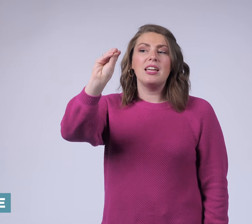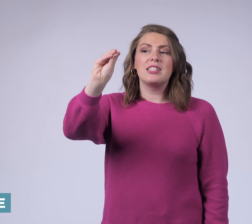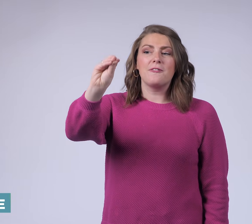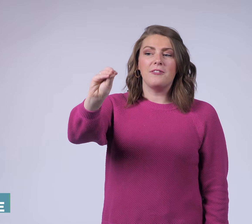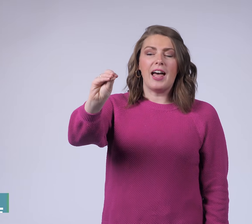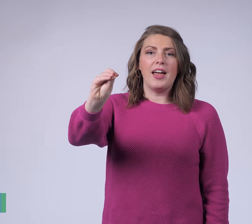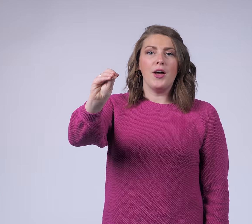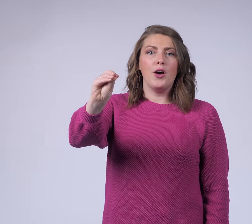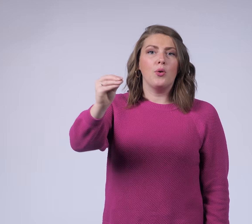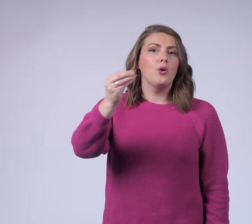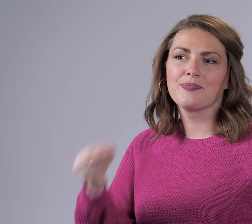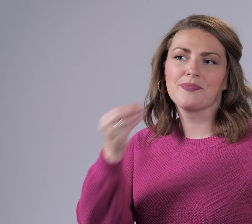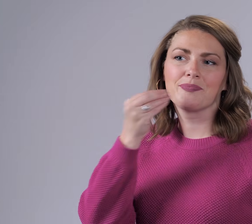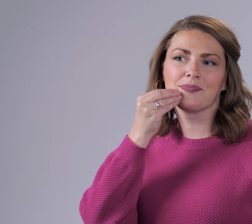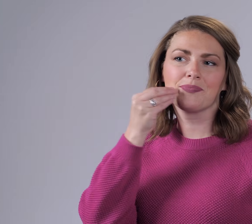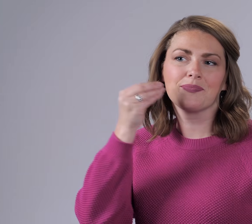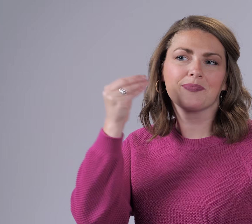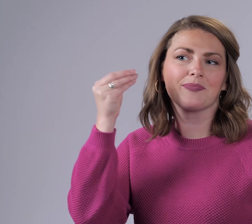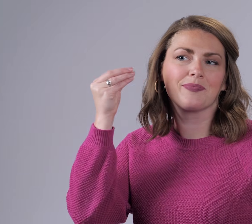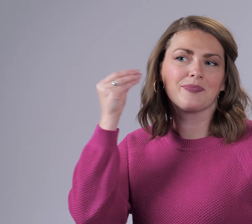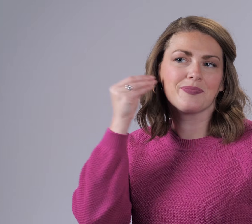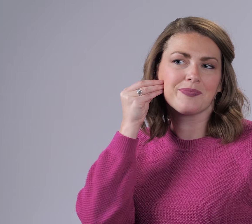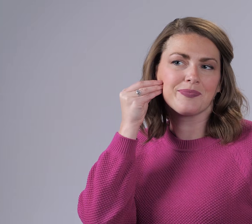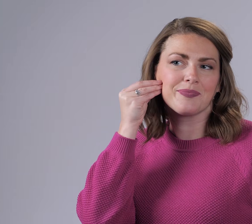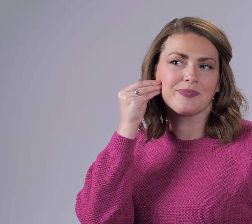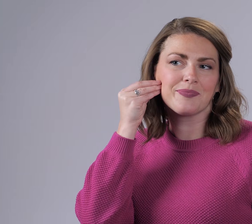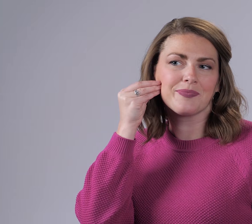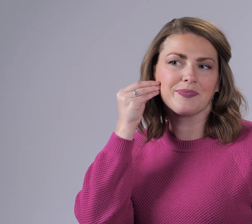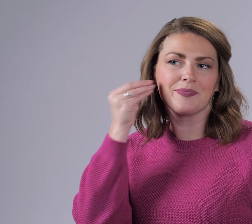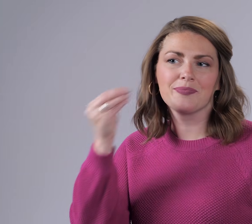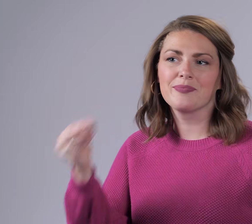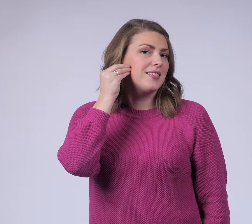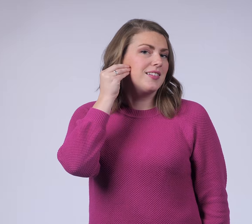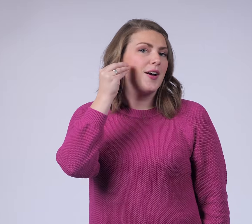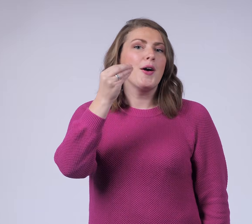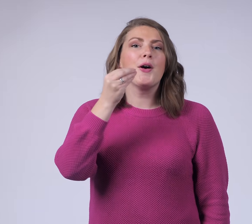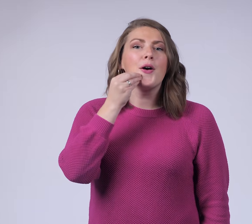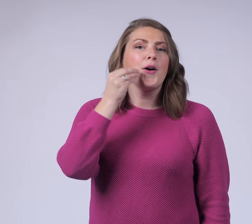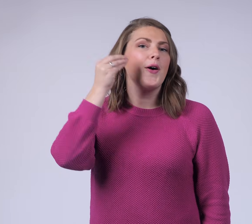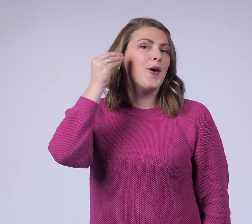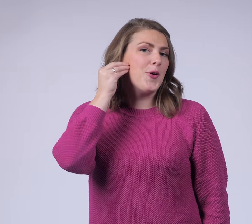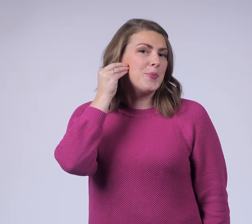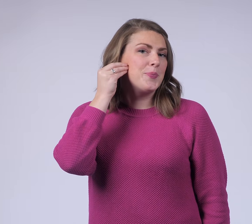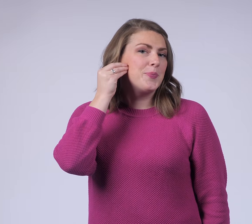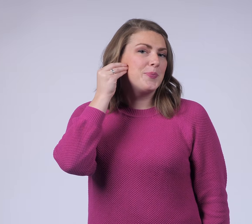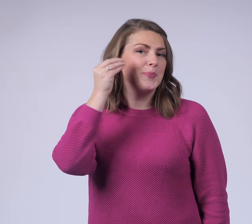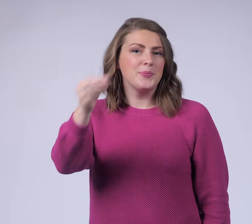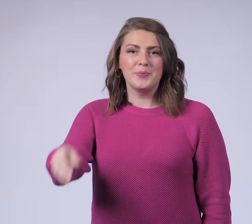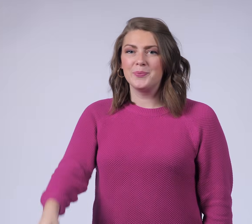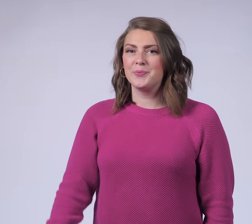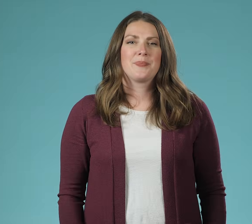it's a flat O going across the side of your face, 'home'.